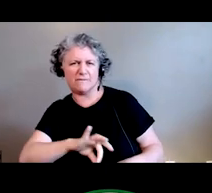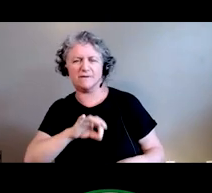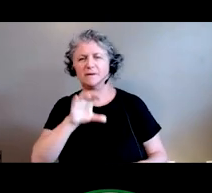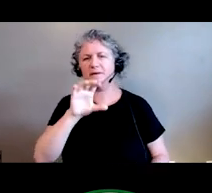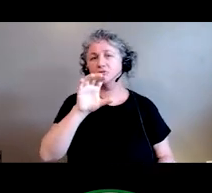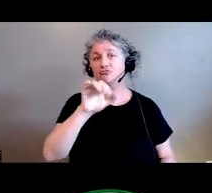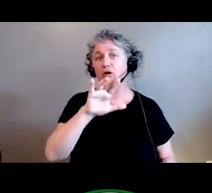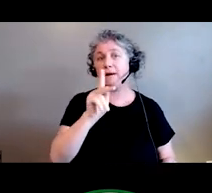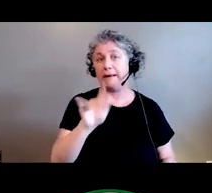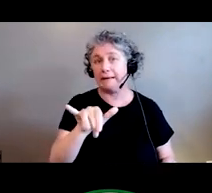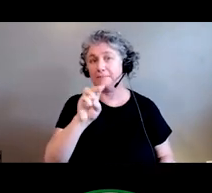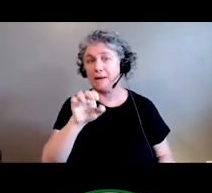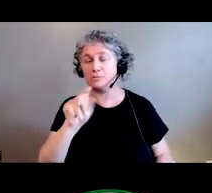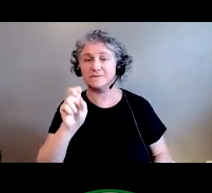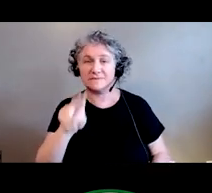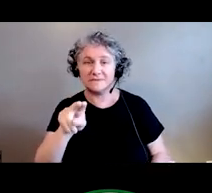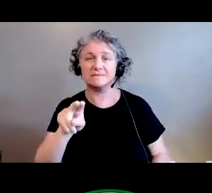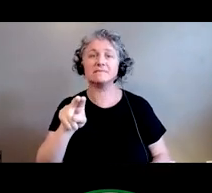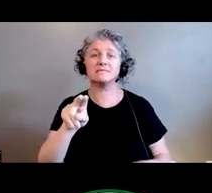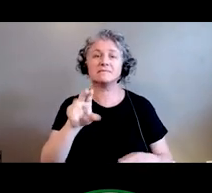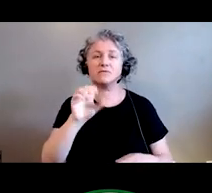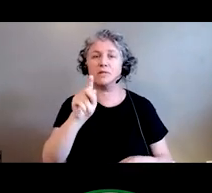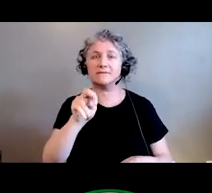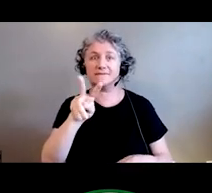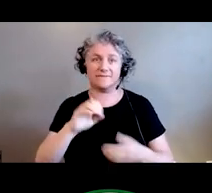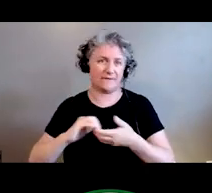sports and recreation accessible to people with disabilities.